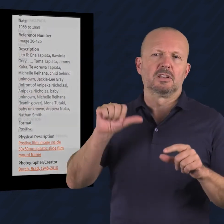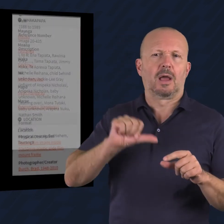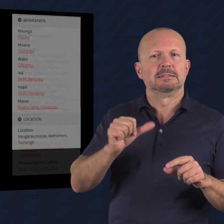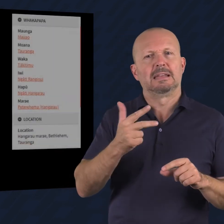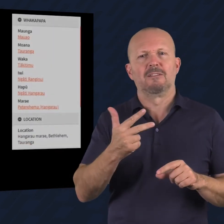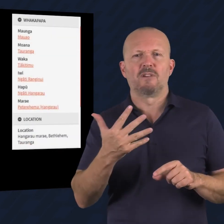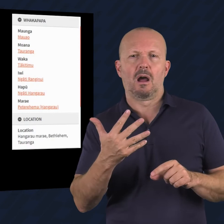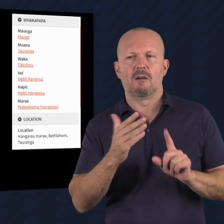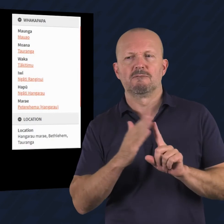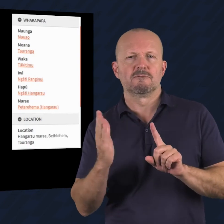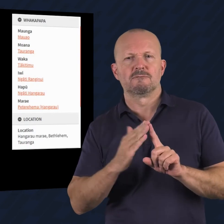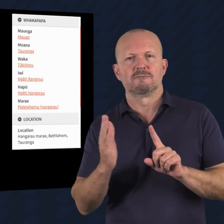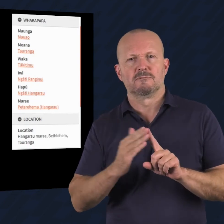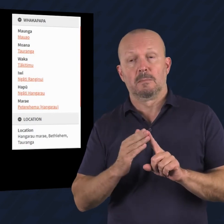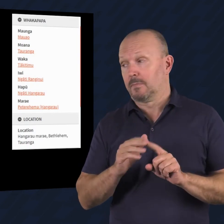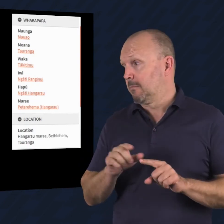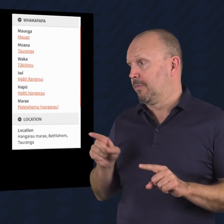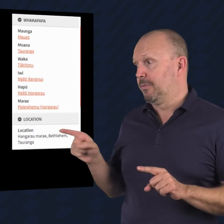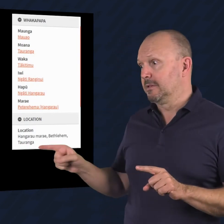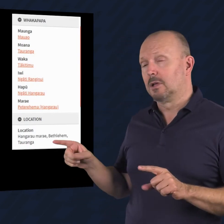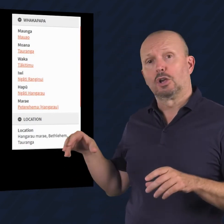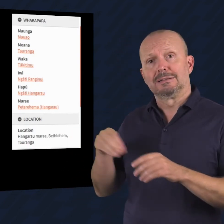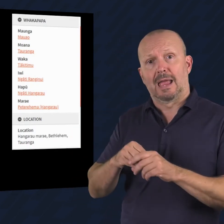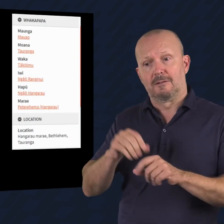Note this image contains Whakapapa fields, which is linked data,